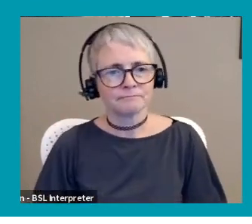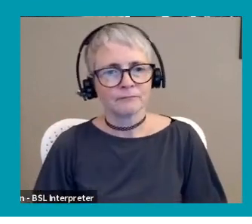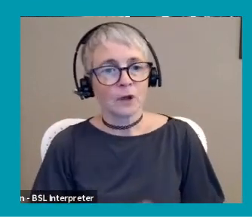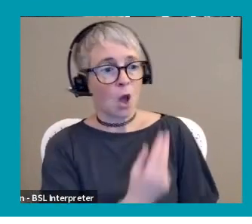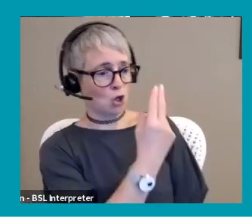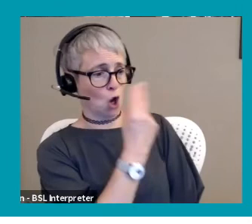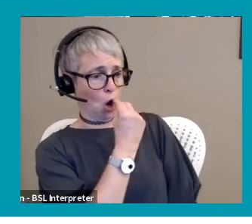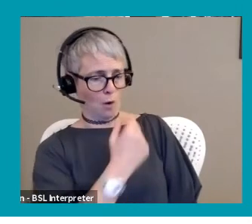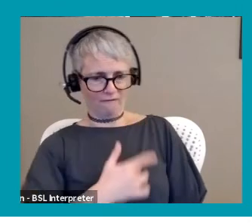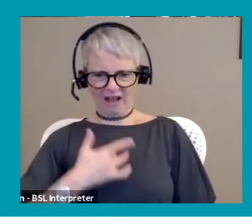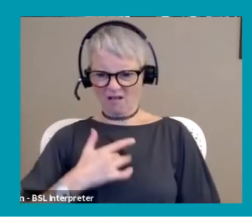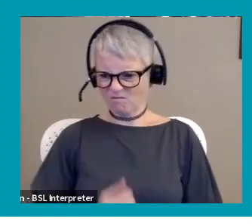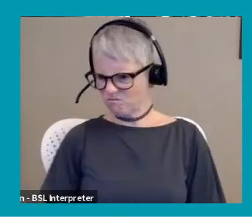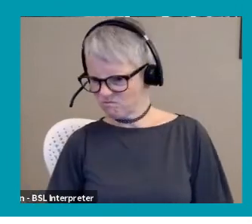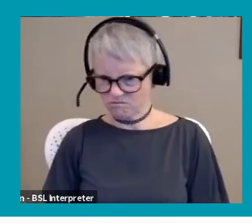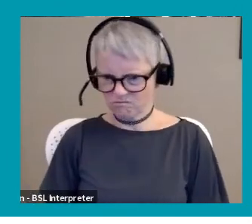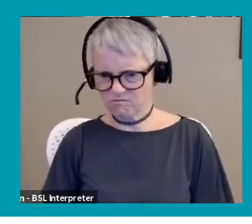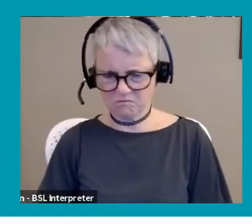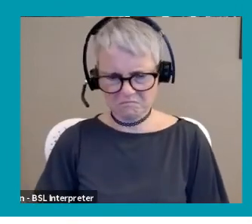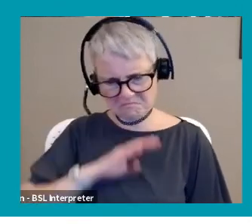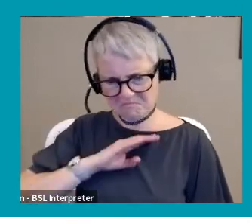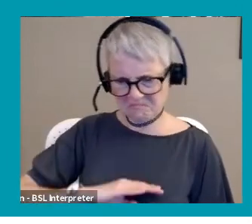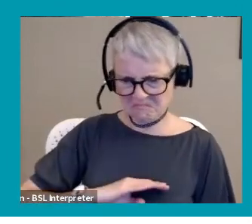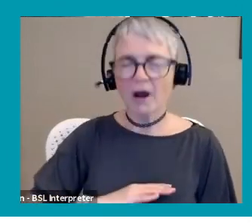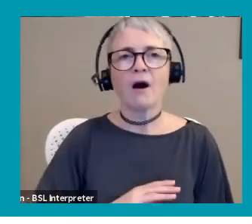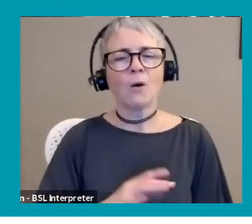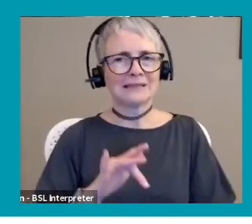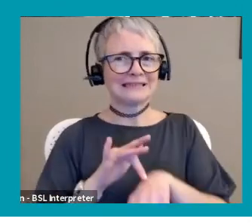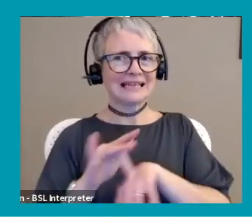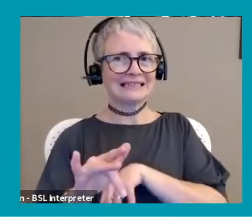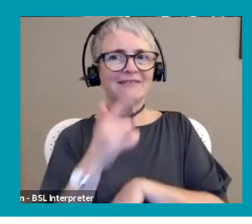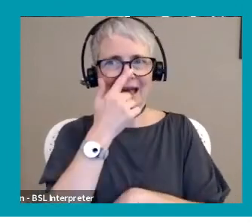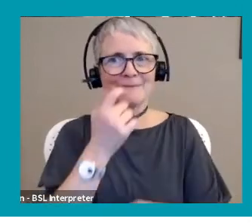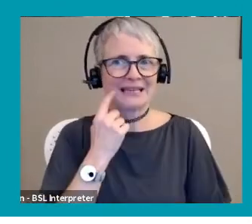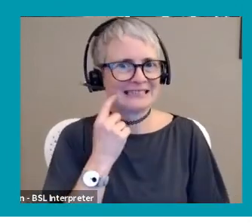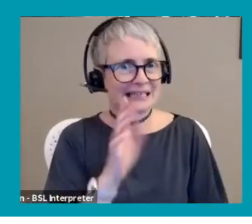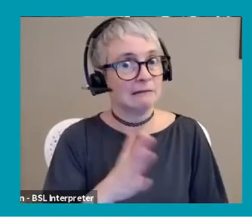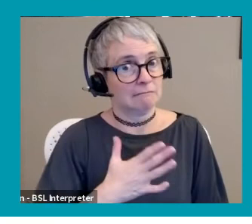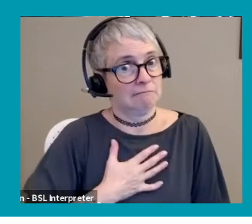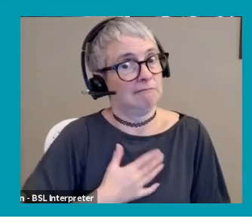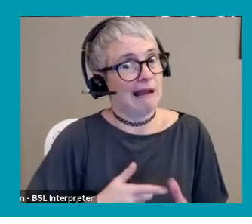than done. We can all be very sensitive, when we receive what we perceive to be rejection.